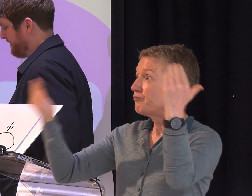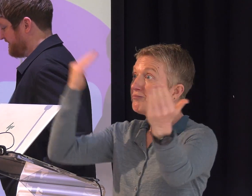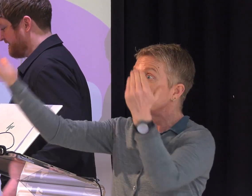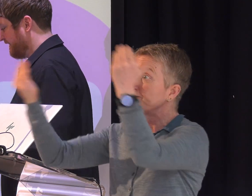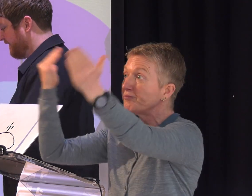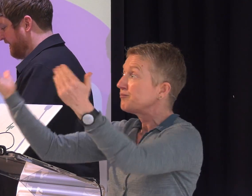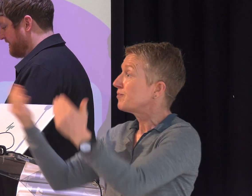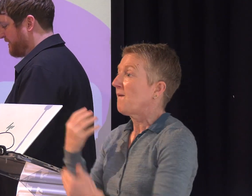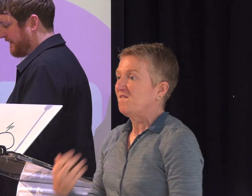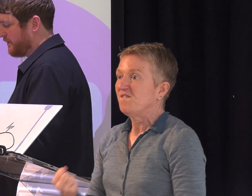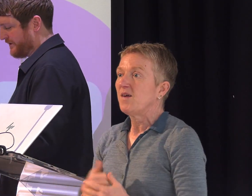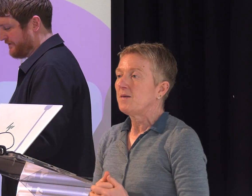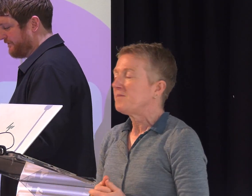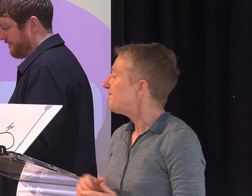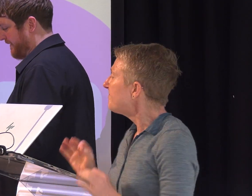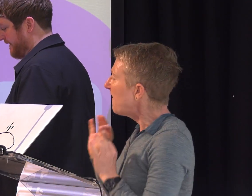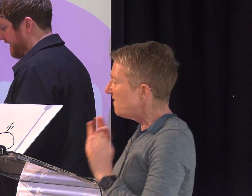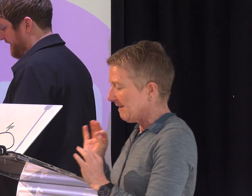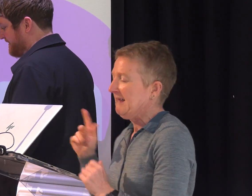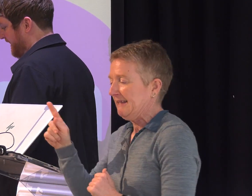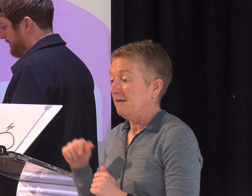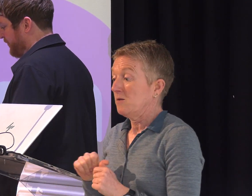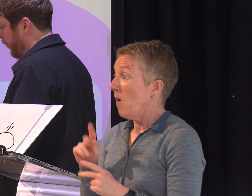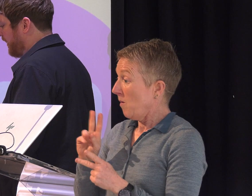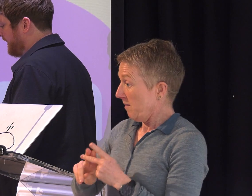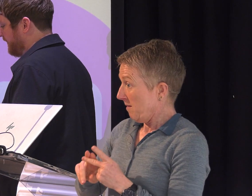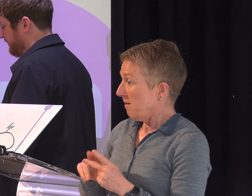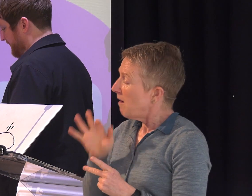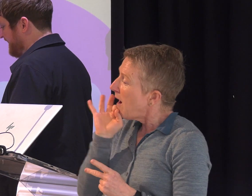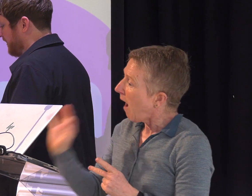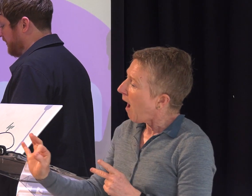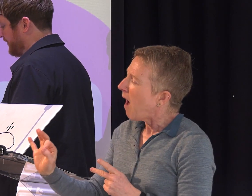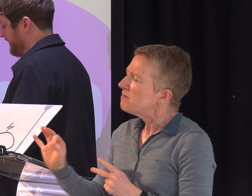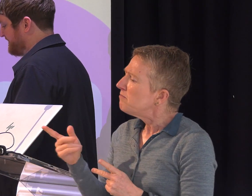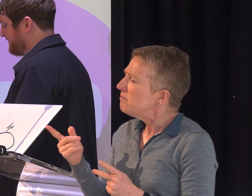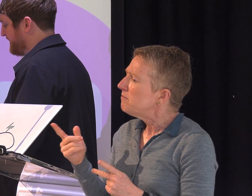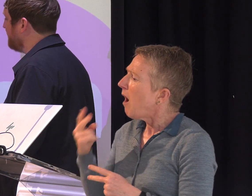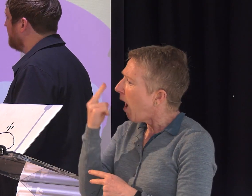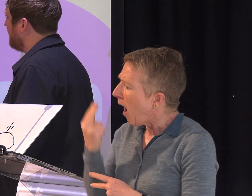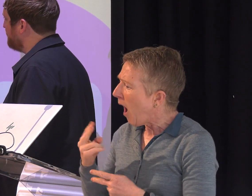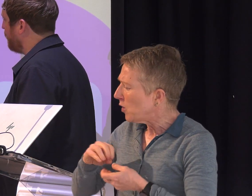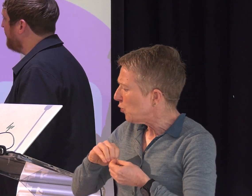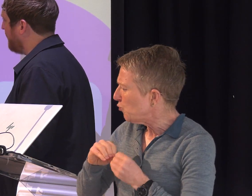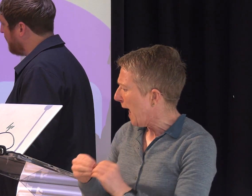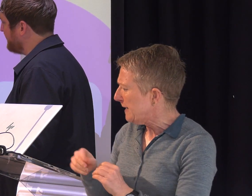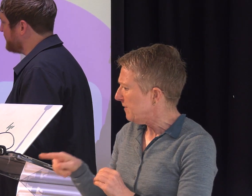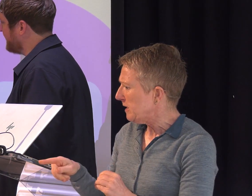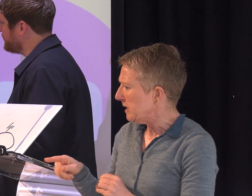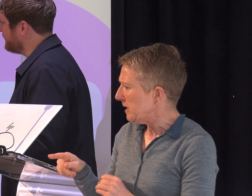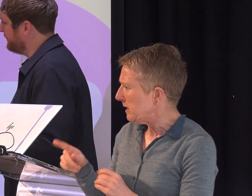Fantastic. So my second question for Ben is, why is art and creativity an important part of education?